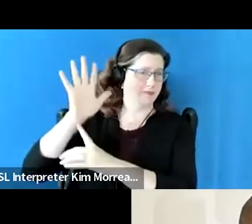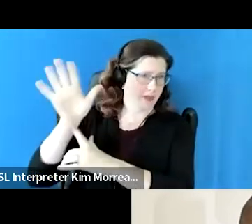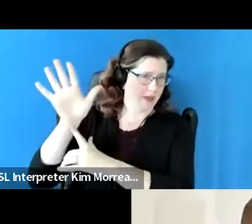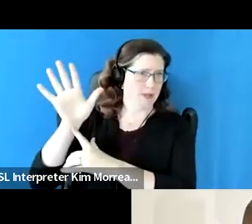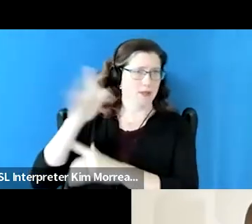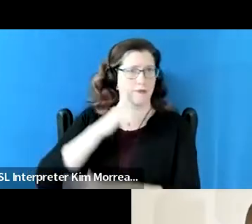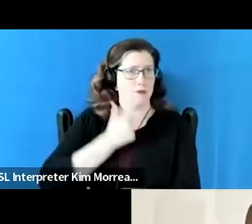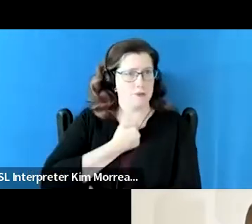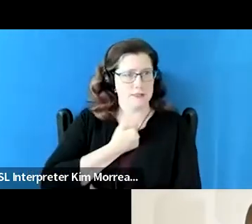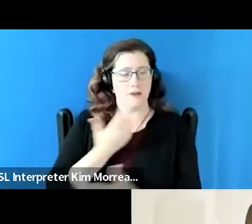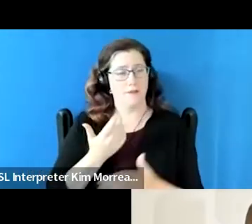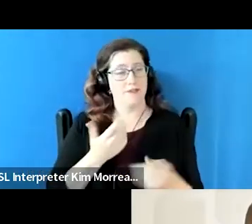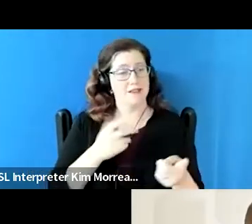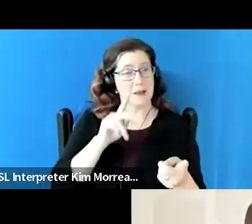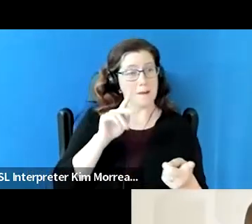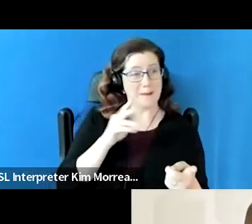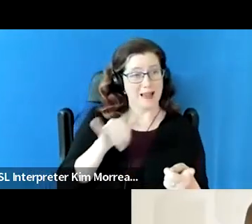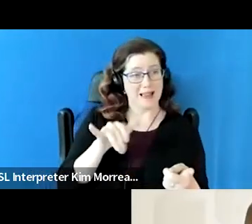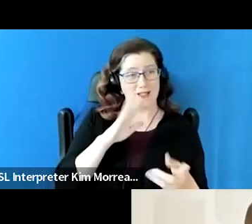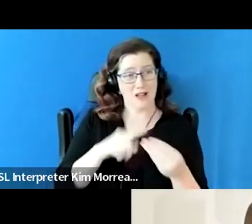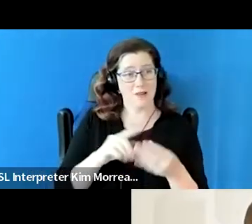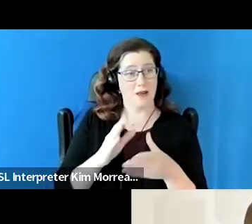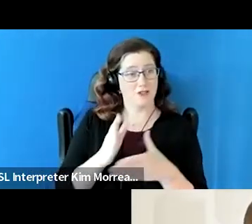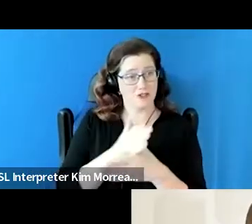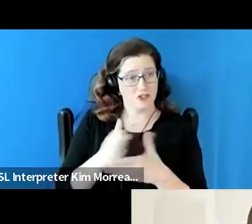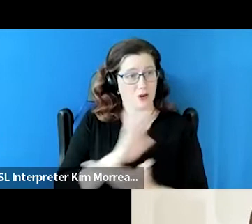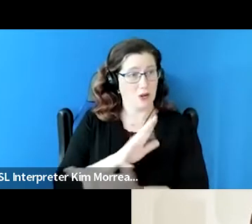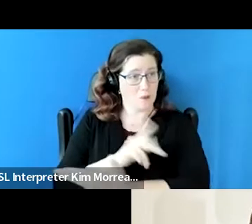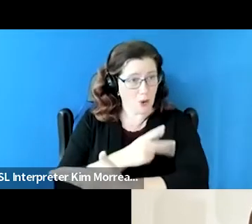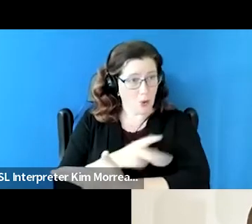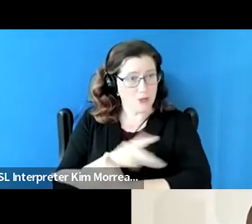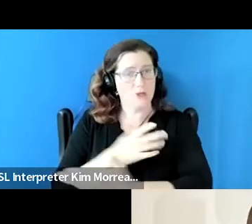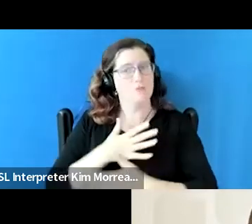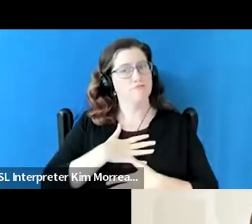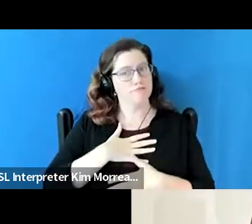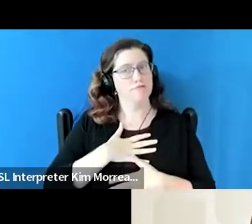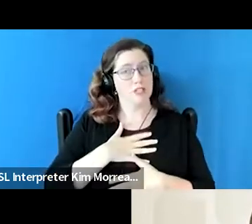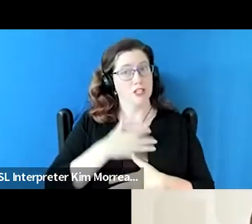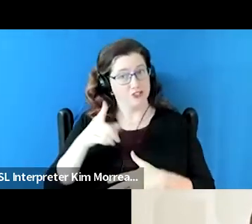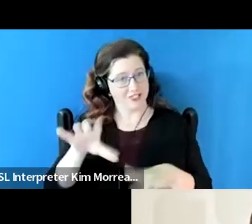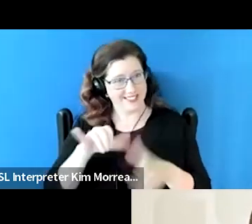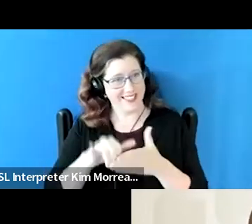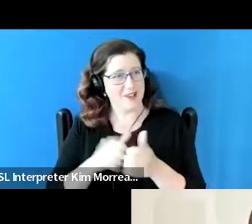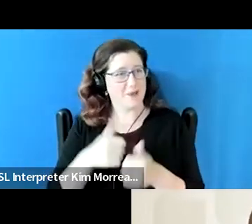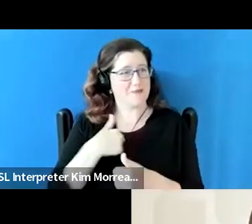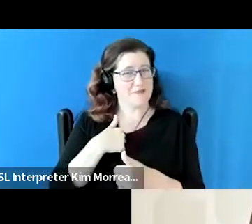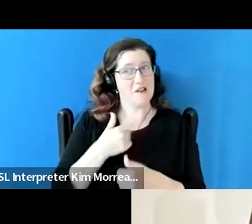how she shares some poems because that's definitely something that she's done, she did with me. And that has helped me.